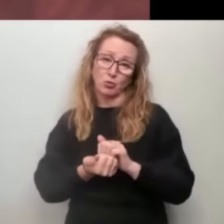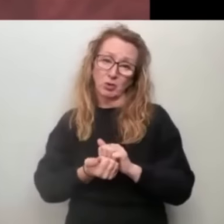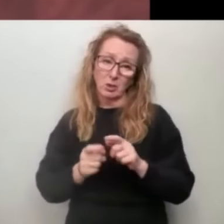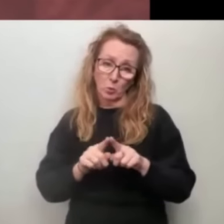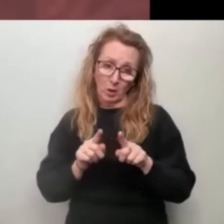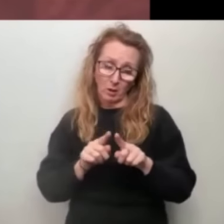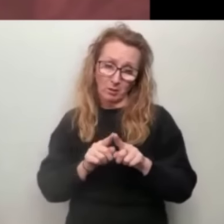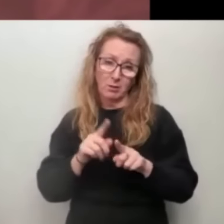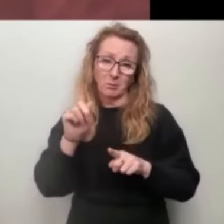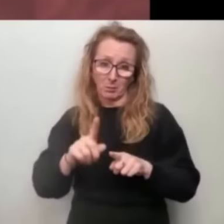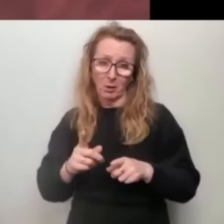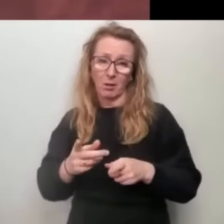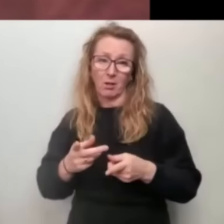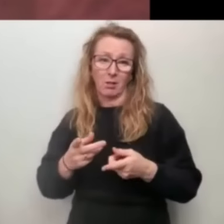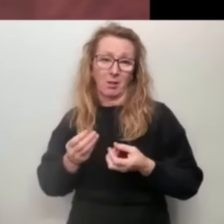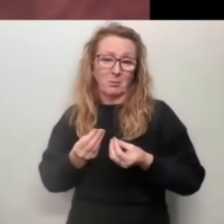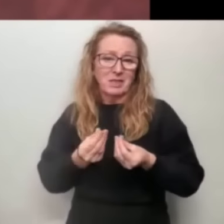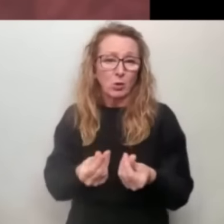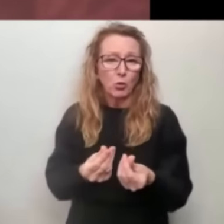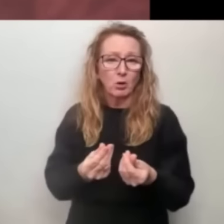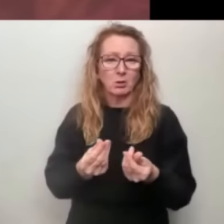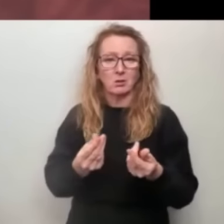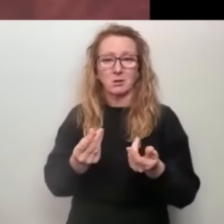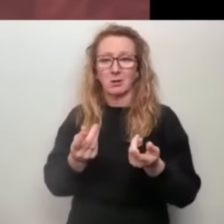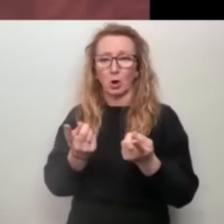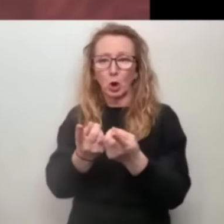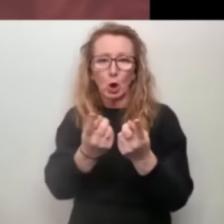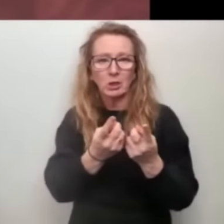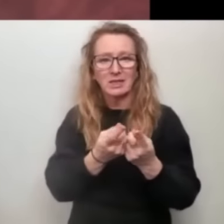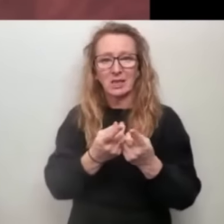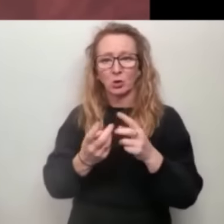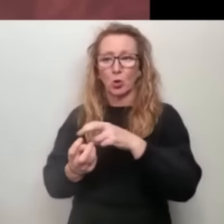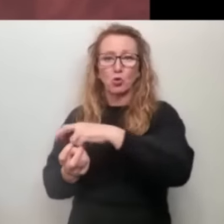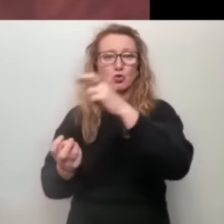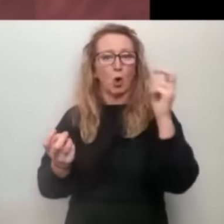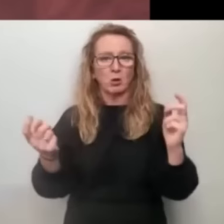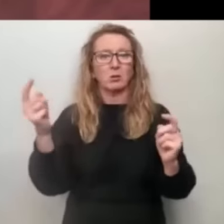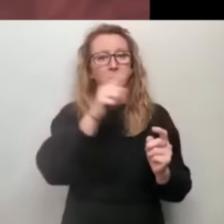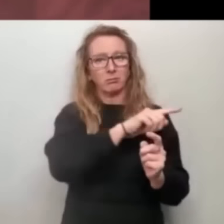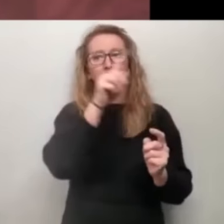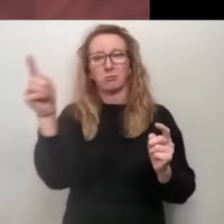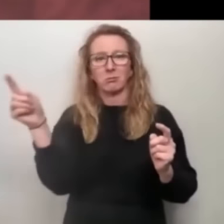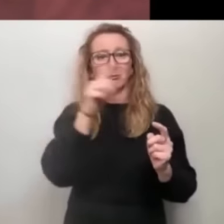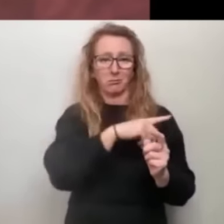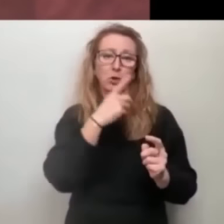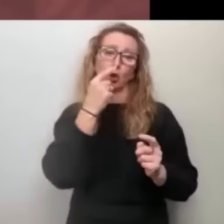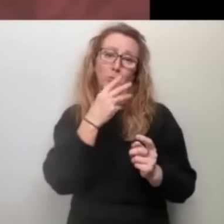and goods needed to cross the river on a daily basis, and this could be dangerous, as such,